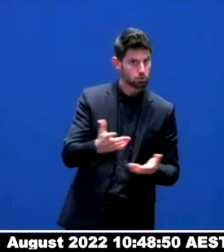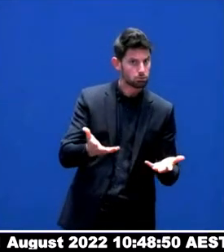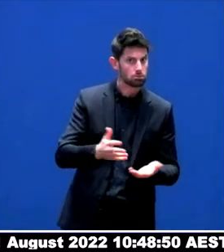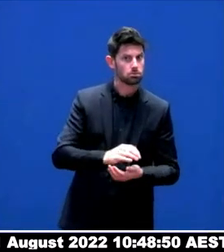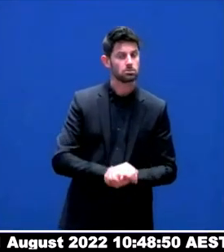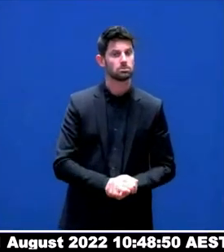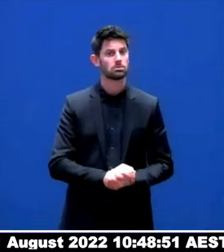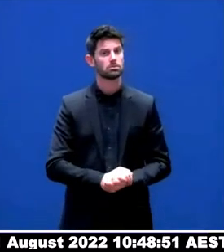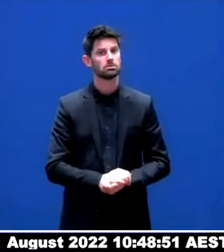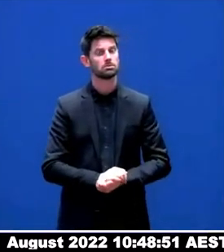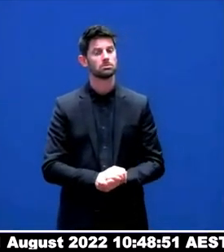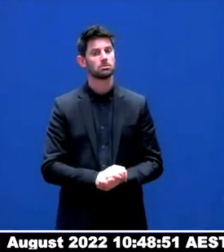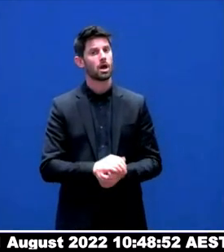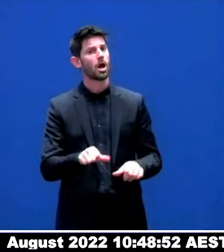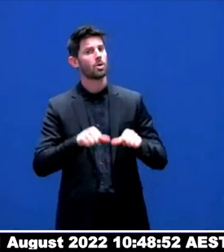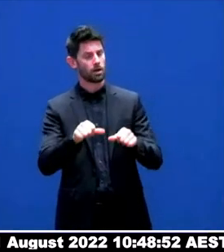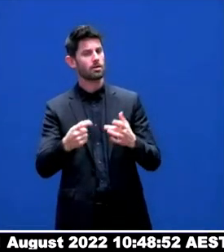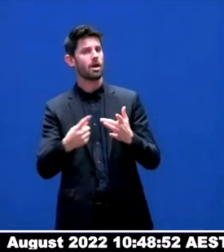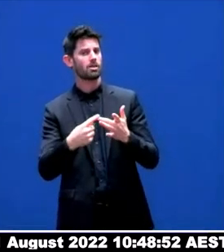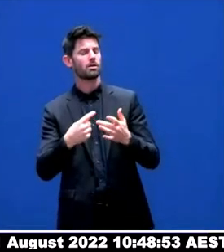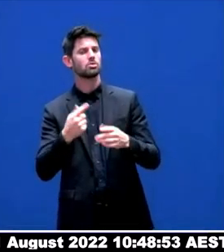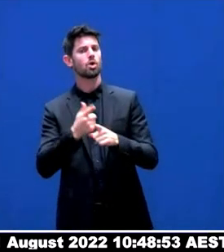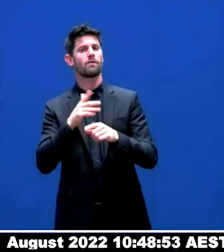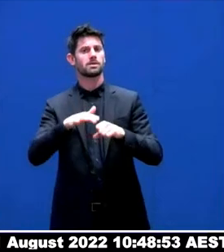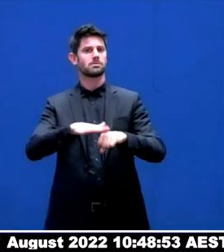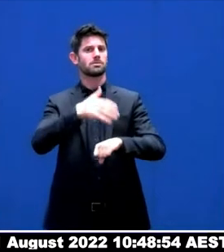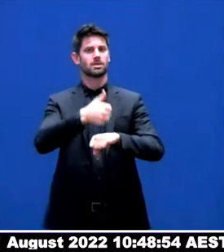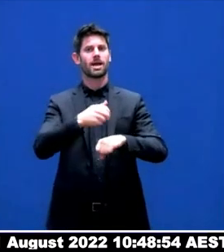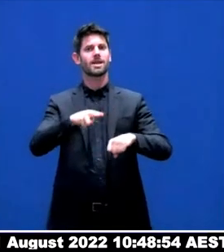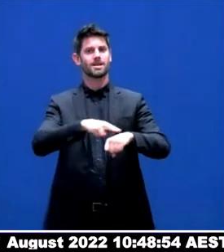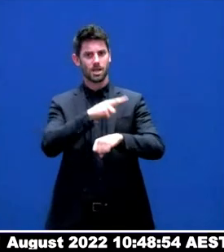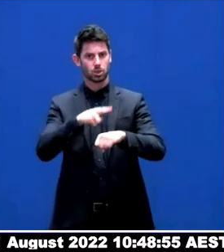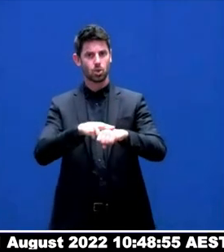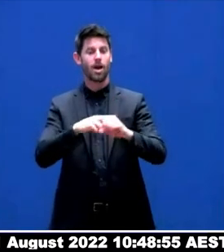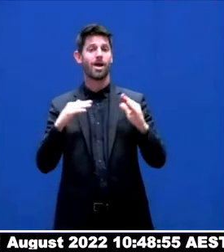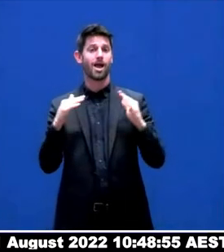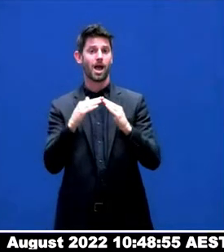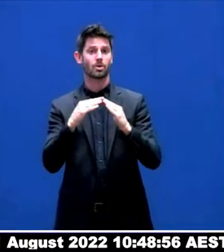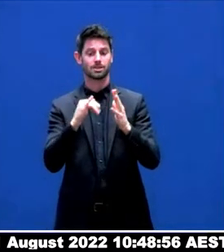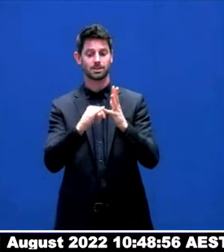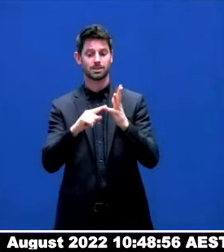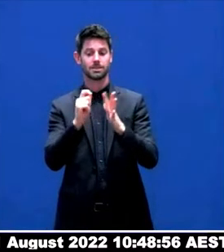The other proposal is the establishment of a National Housing Supply and Affordability Council. Is that something in your remit?